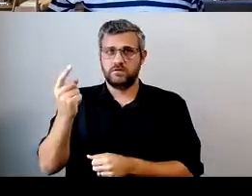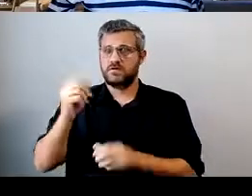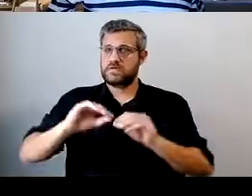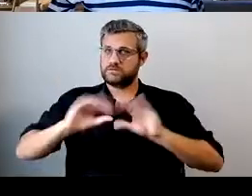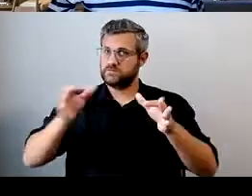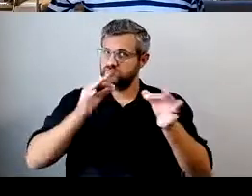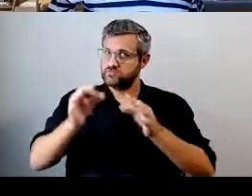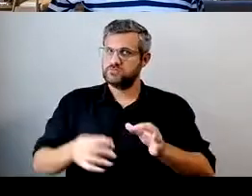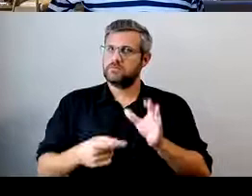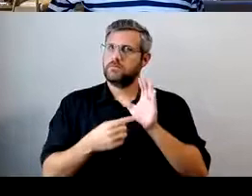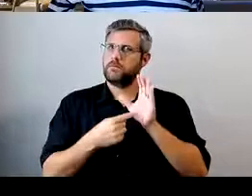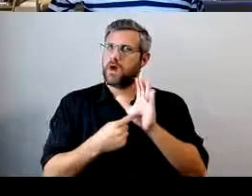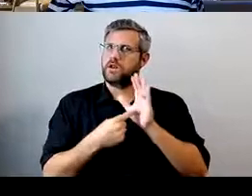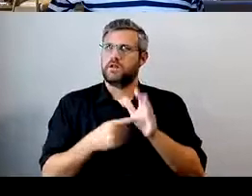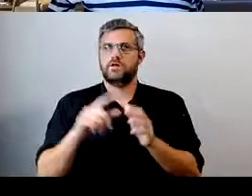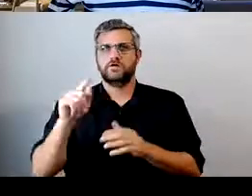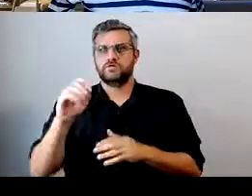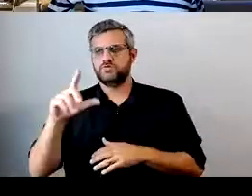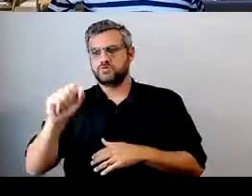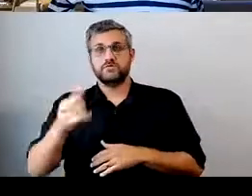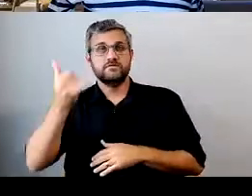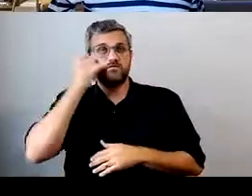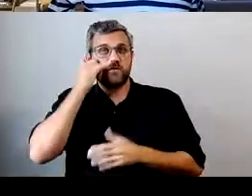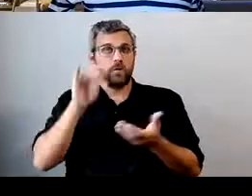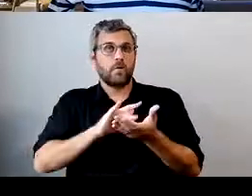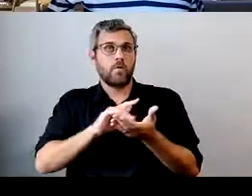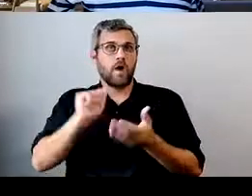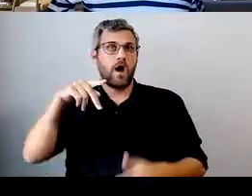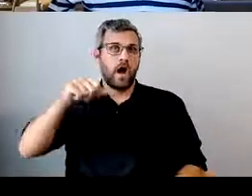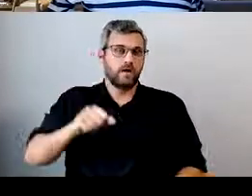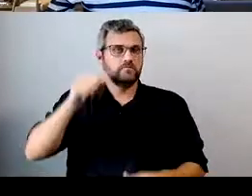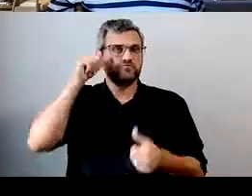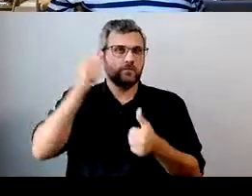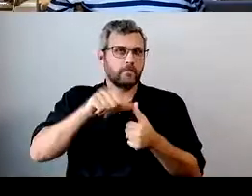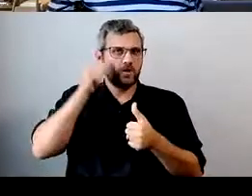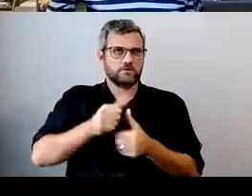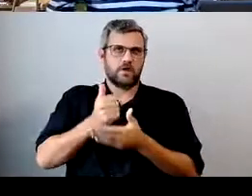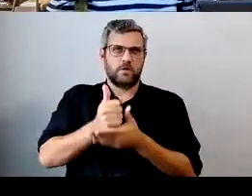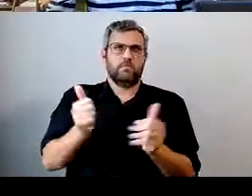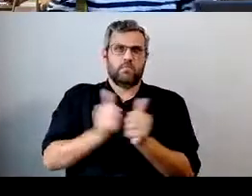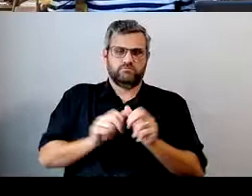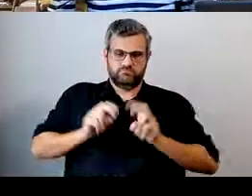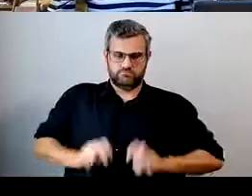modeling tools like smartphone apps and reminders for self assessment and reflection, checklists, charts.